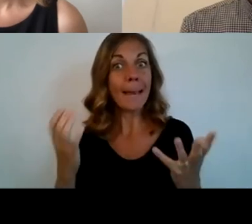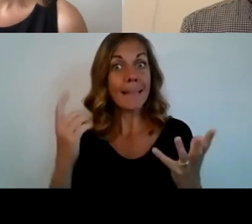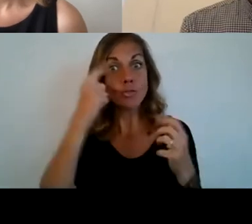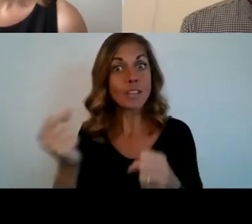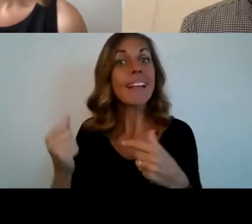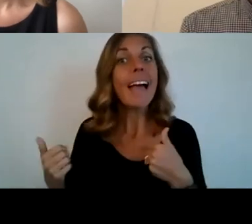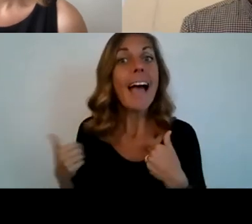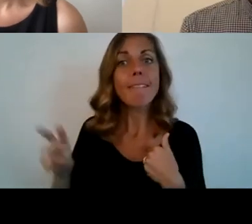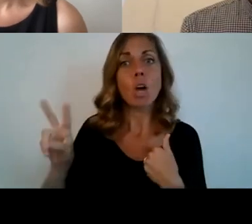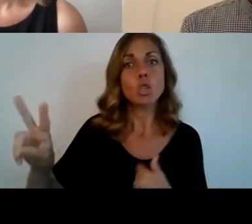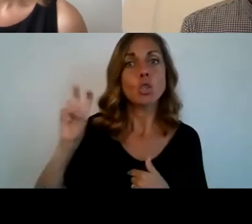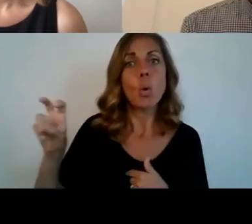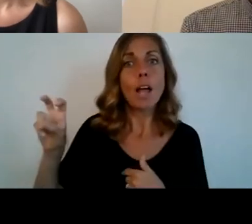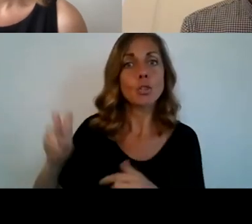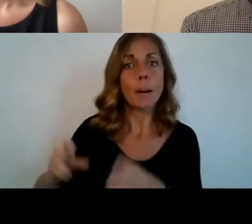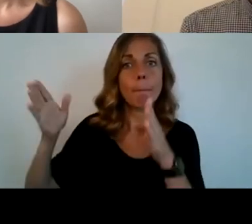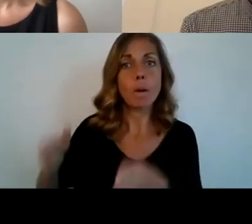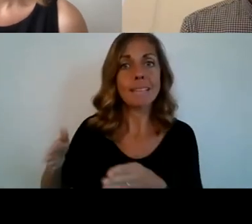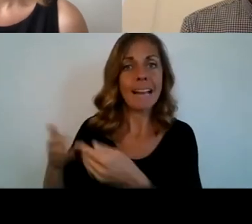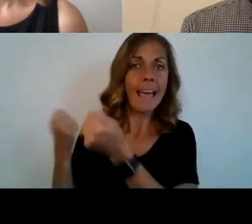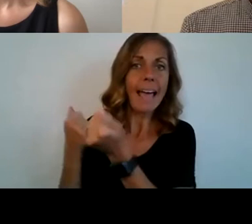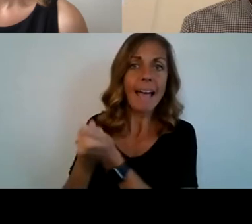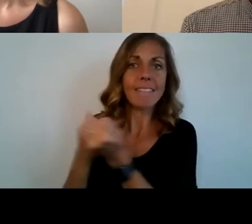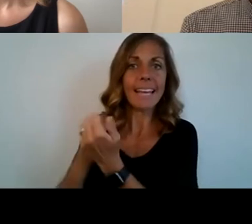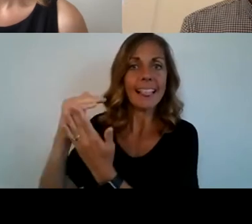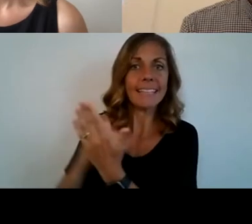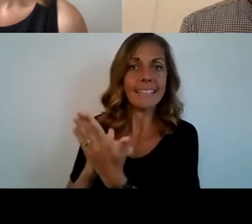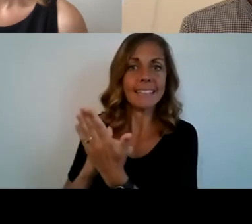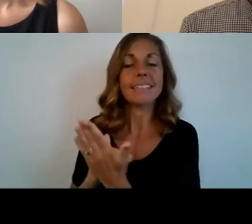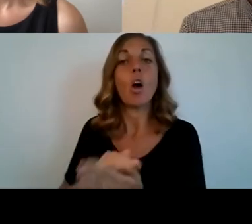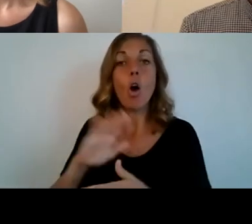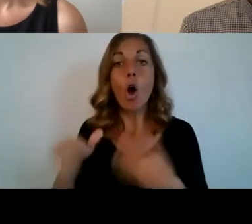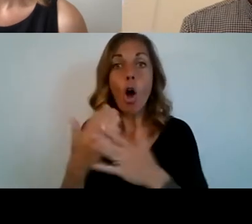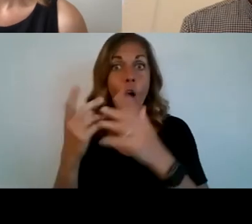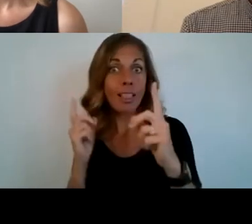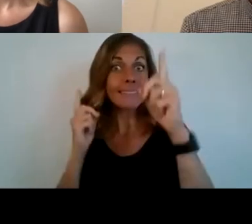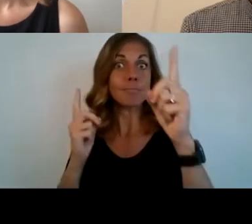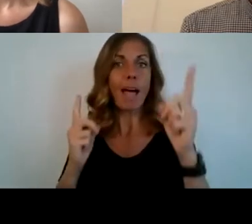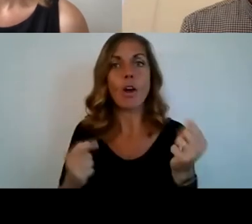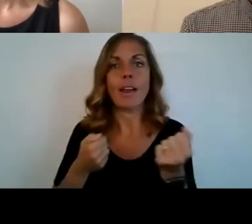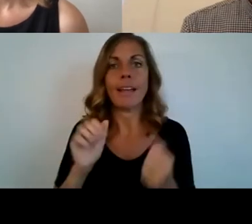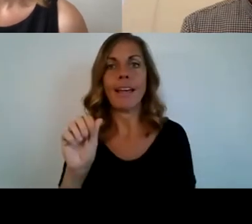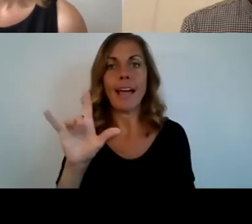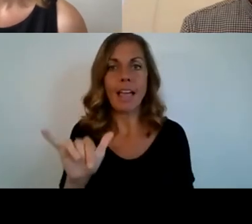advocate list. All aspiring allies. All people who said, like, let me be the arms and legs